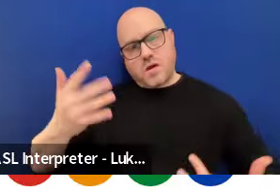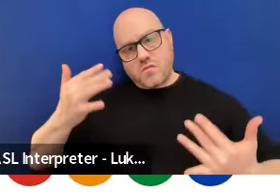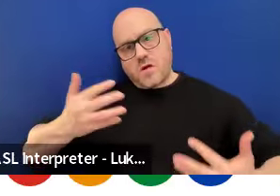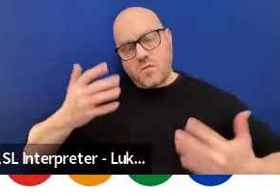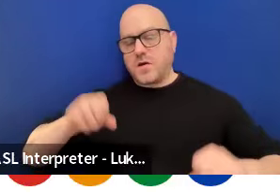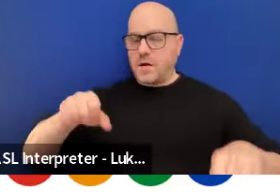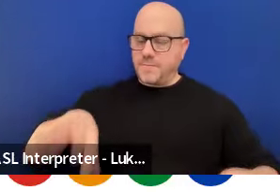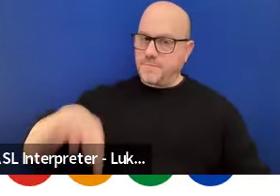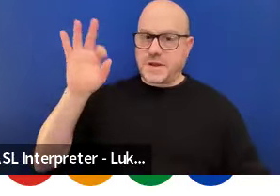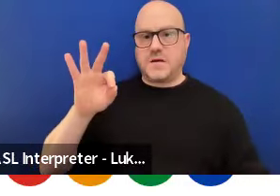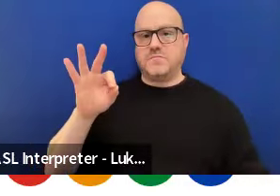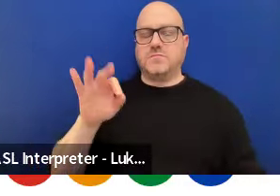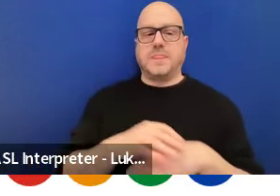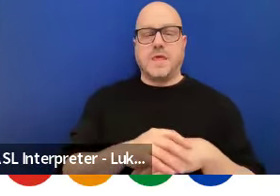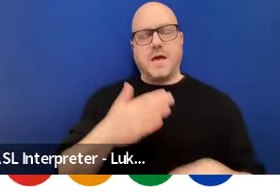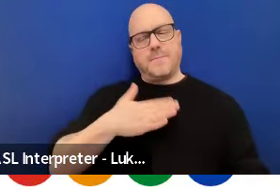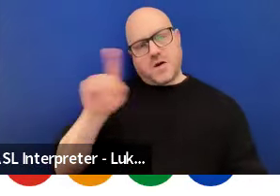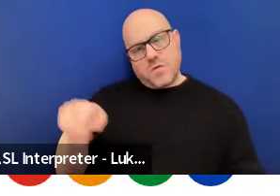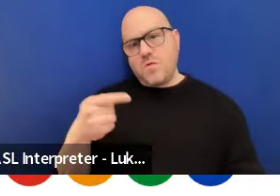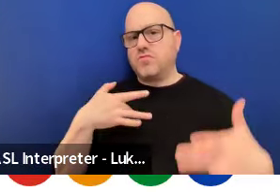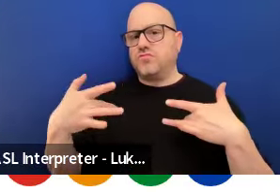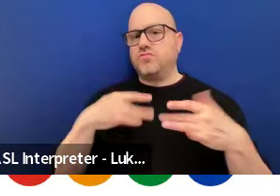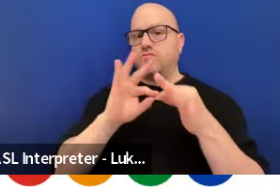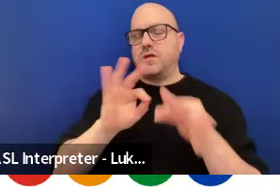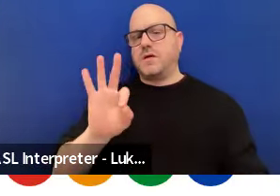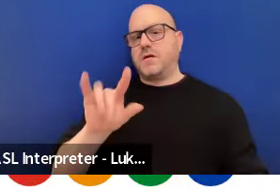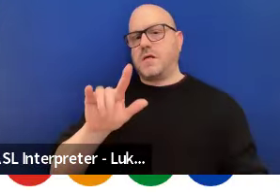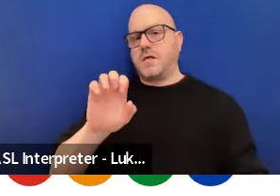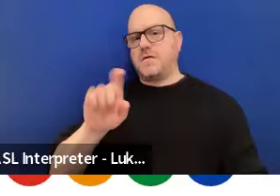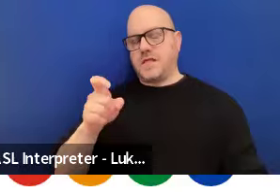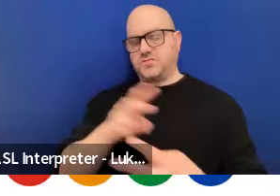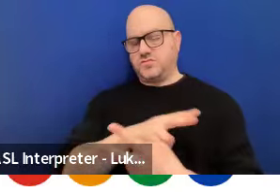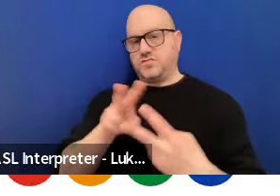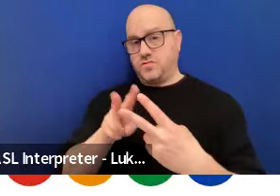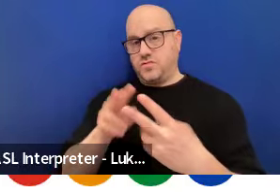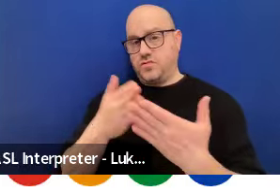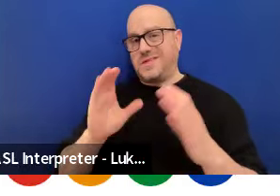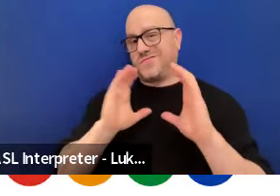DOCTOR'S APPOINTMENT AND USING THE FLEX SO YOU DON'T HAVE TO WAIT AND CAN BE PICKED UP. MY ONLY CONCERN WITH THE FLEX